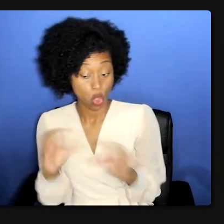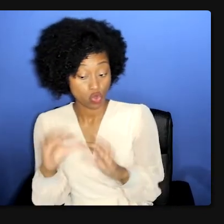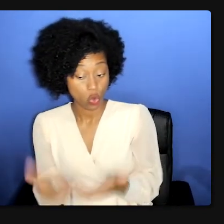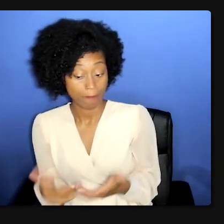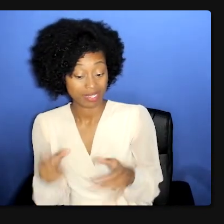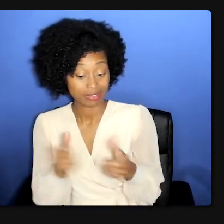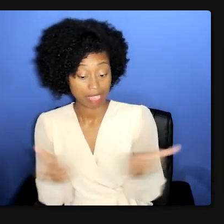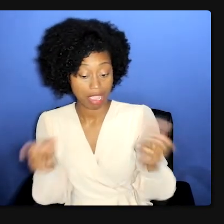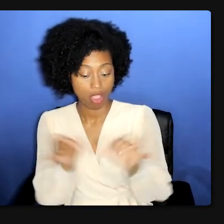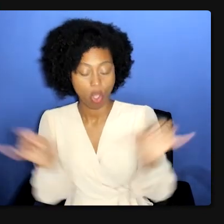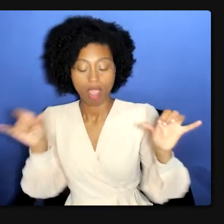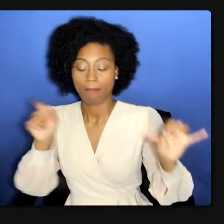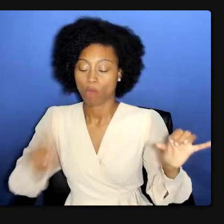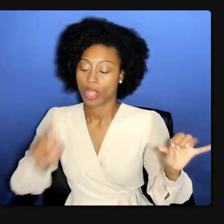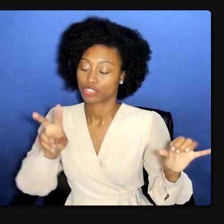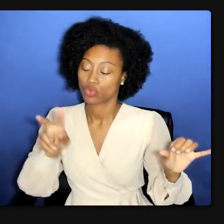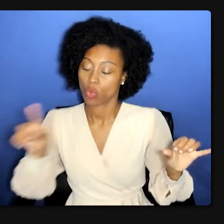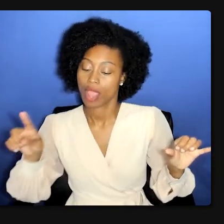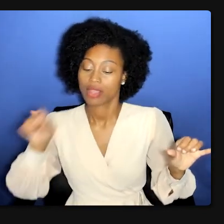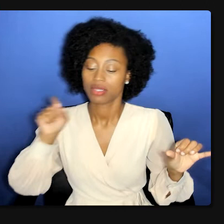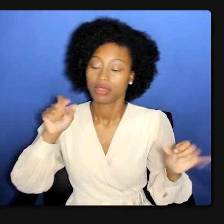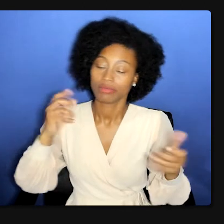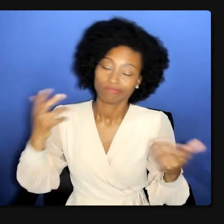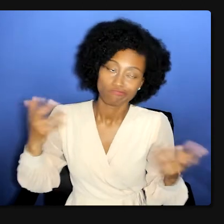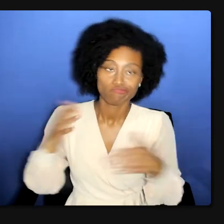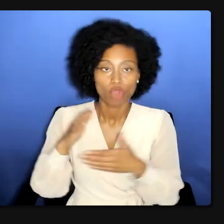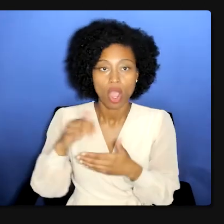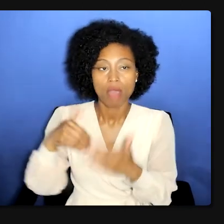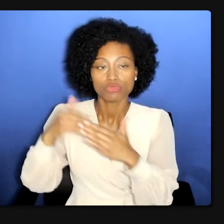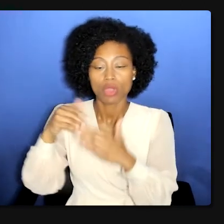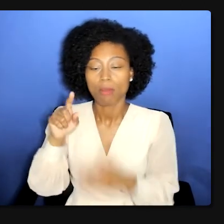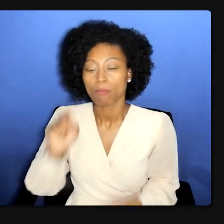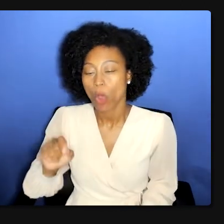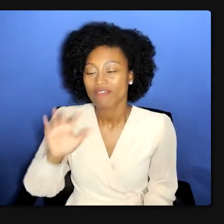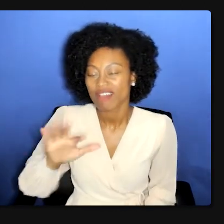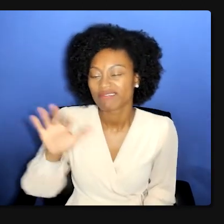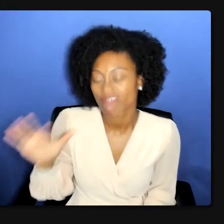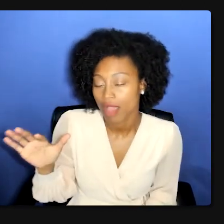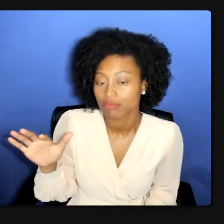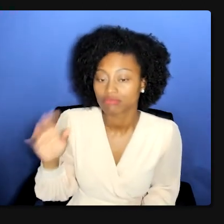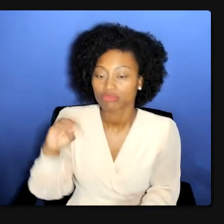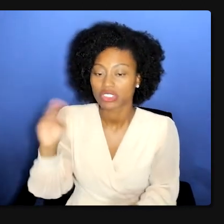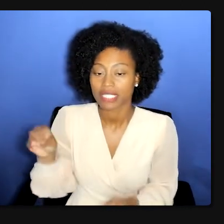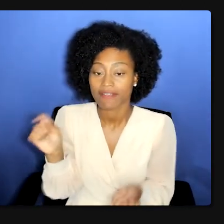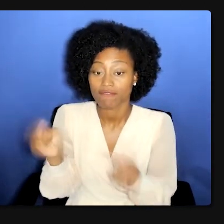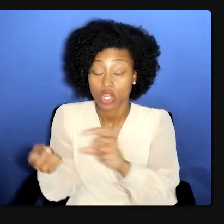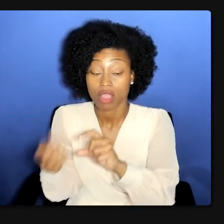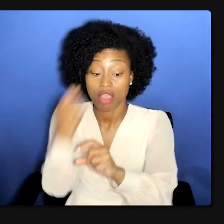would fall within a range of 0.21% to 0.55% conversion, where the test variant